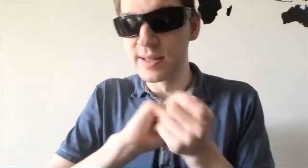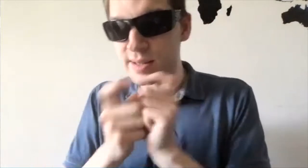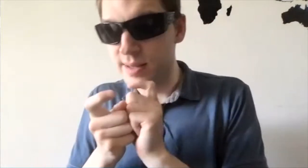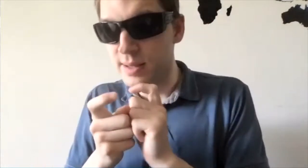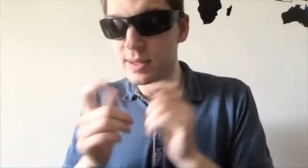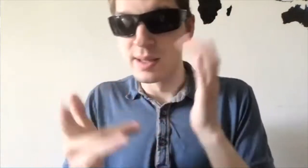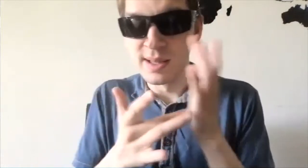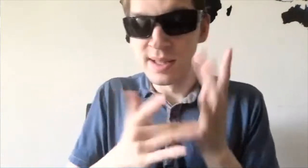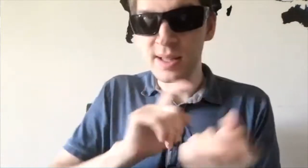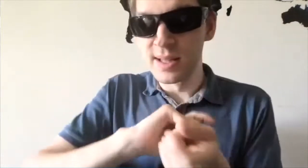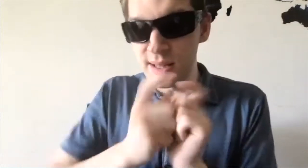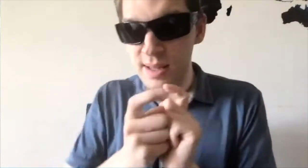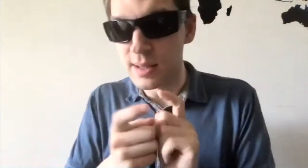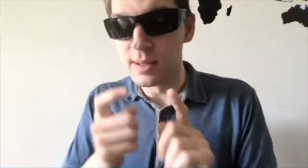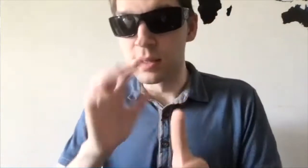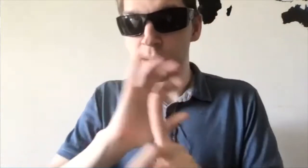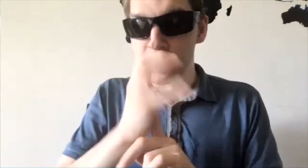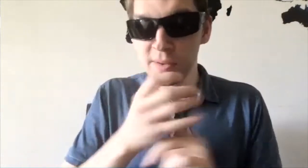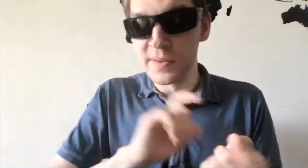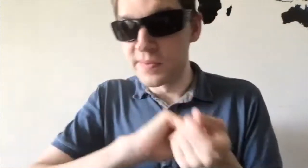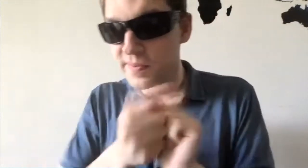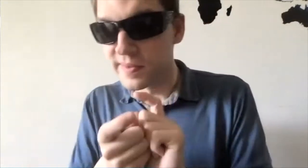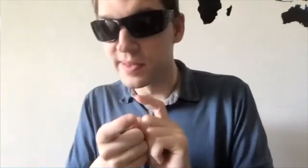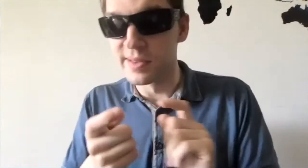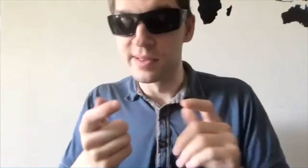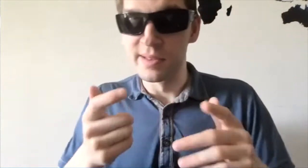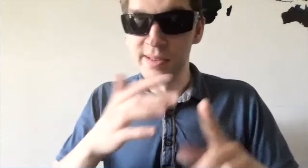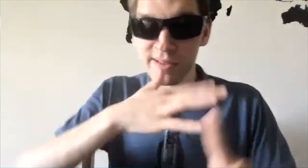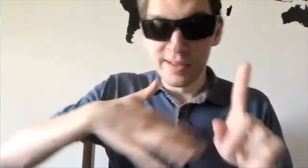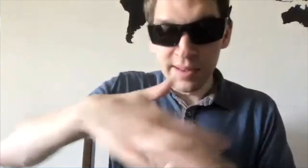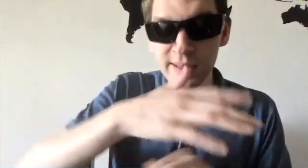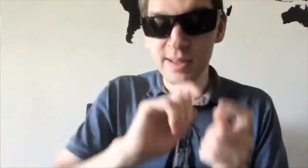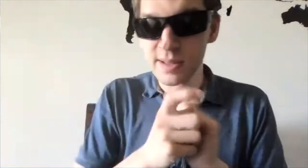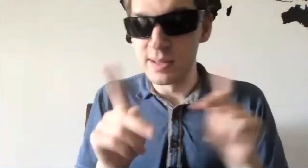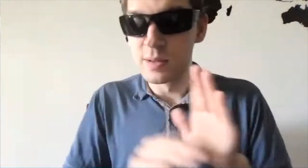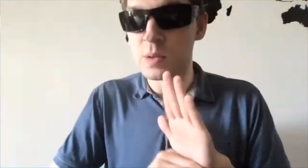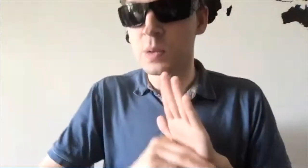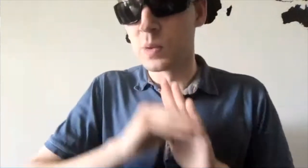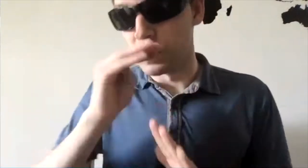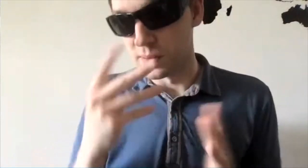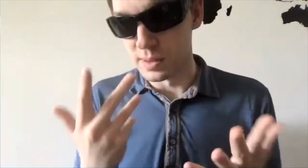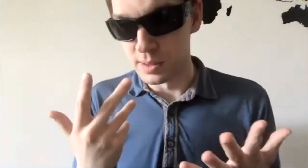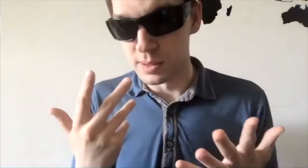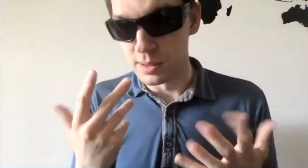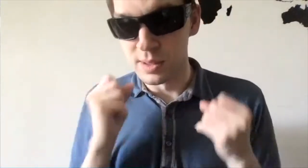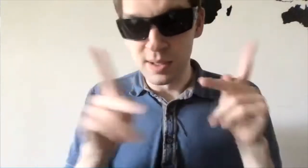I mean I want people to be... I don't wanna feel people feel sorry for themselves but I also want people to change.